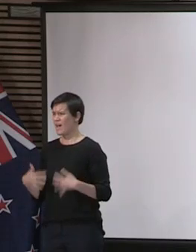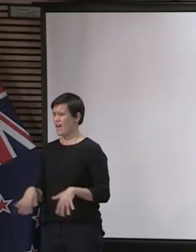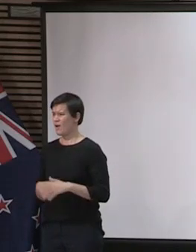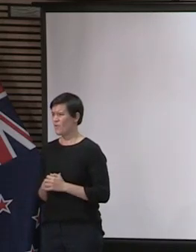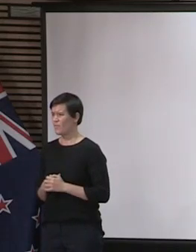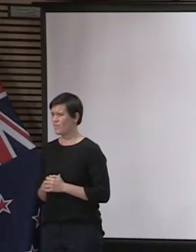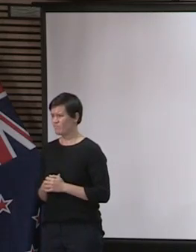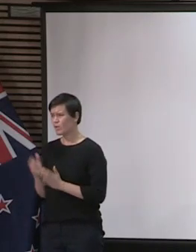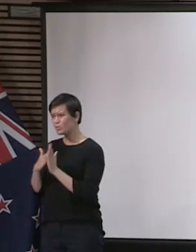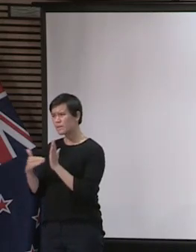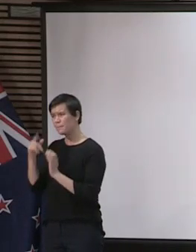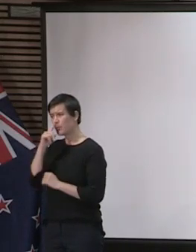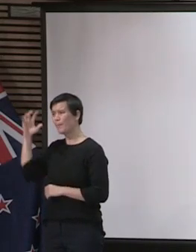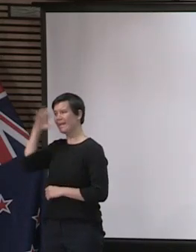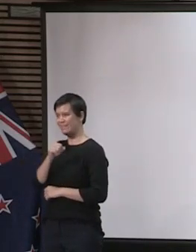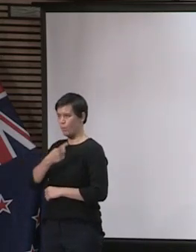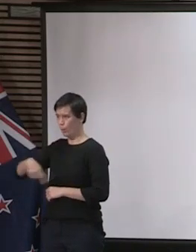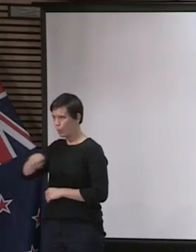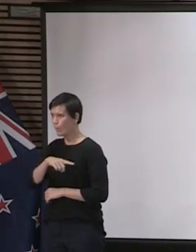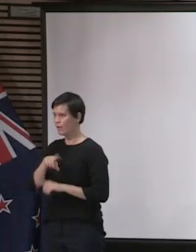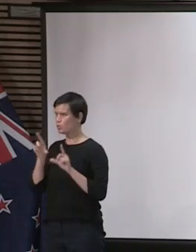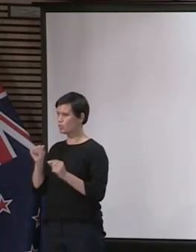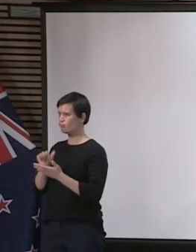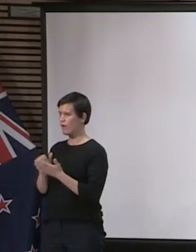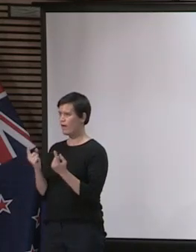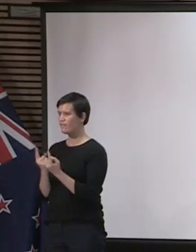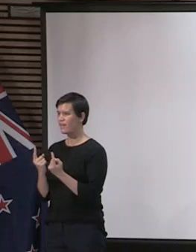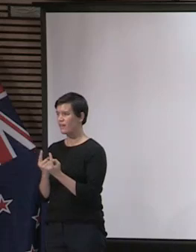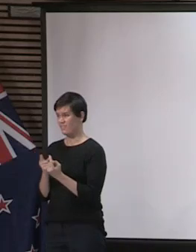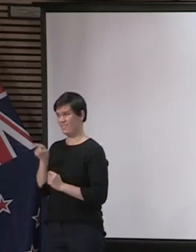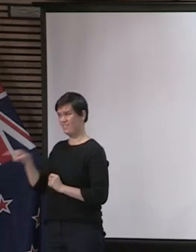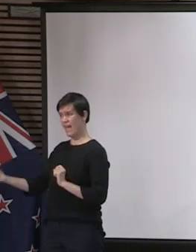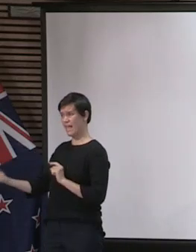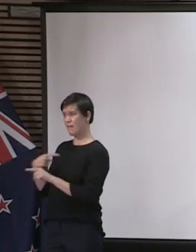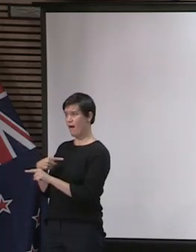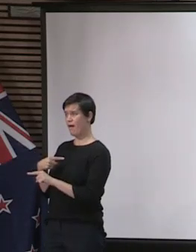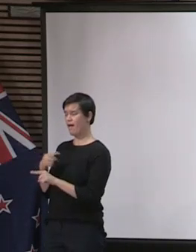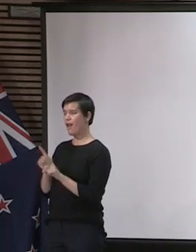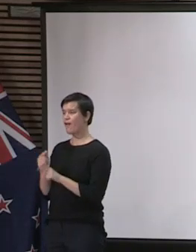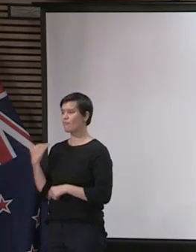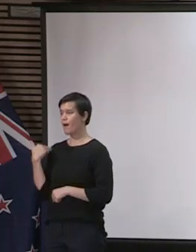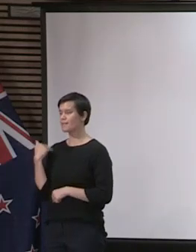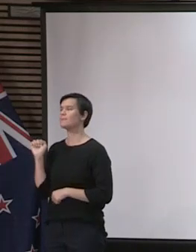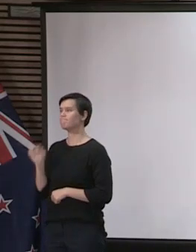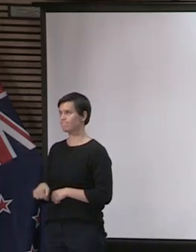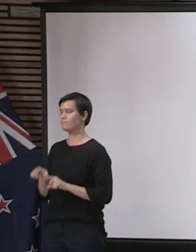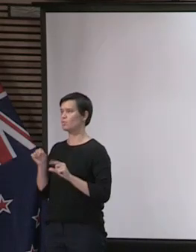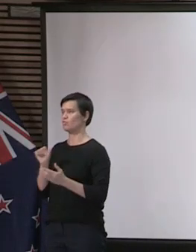feeling so acutely the sacrifices that they are making, believe in the mission that we have together and that